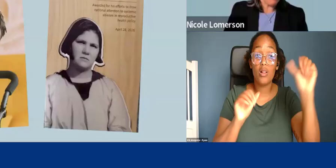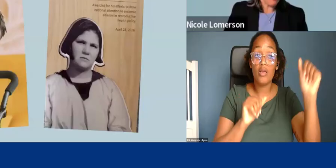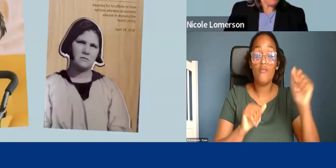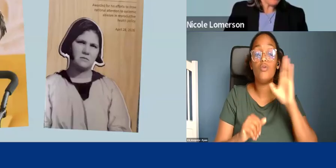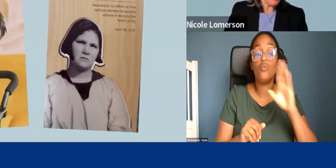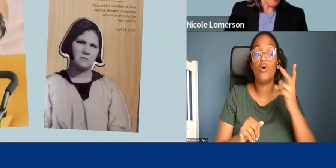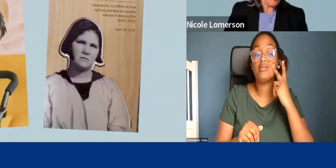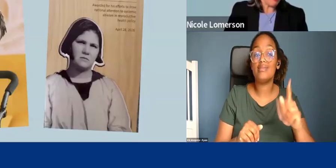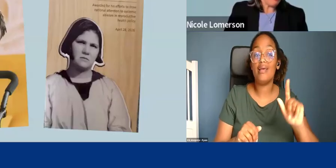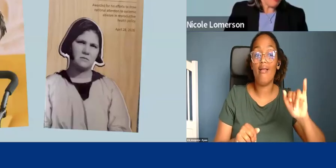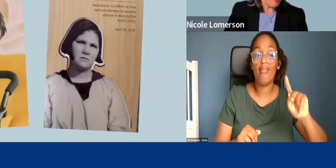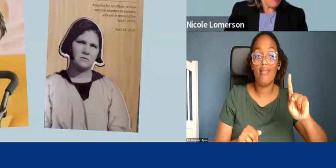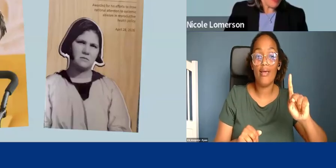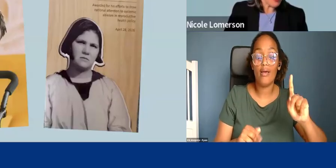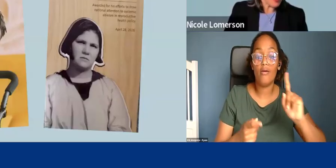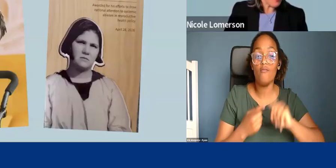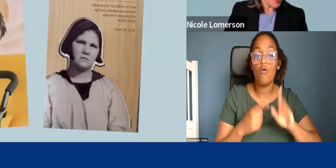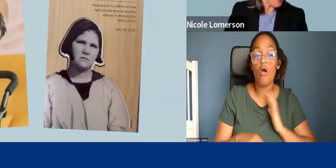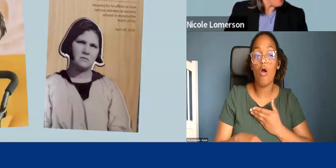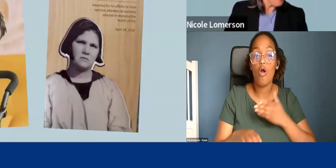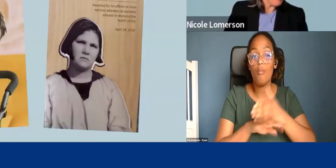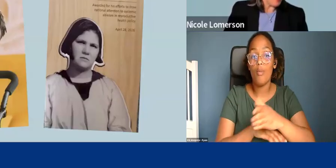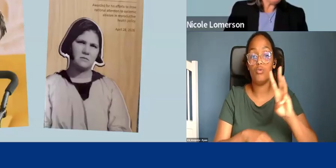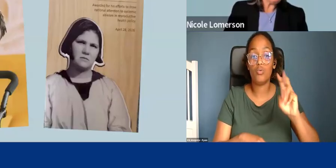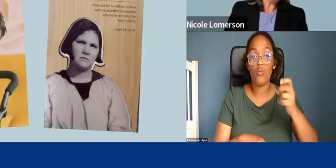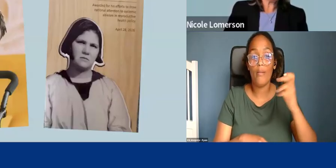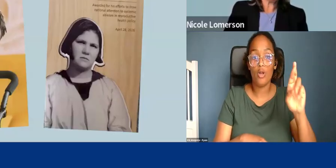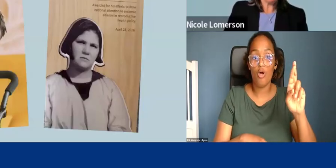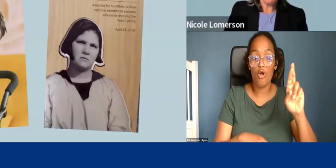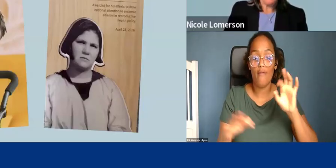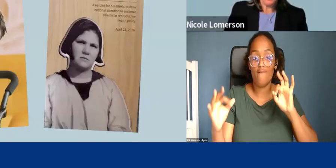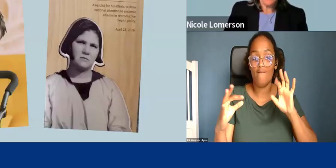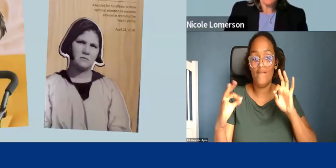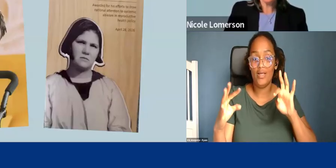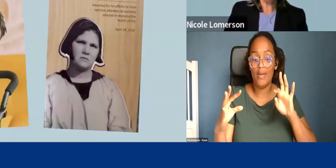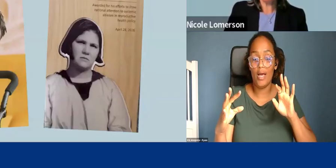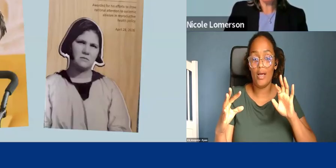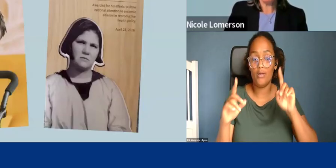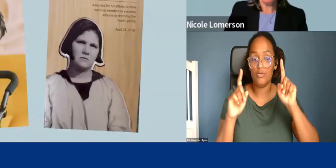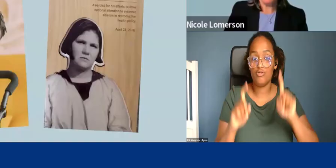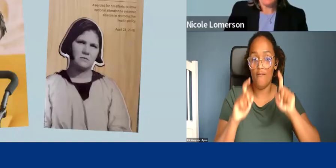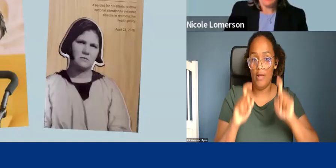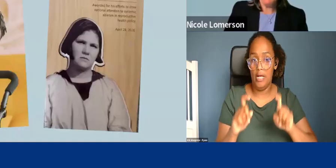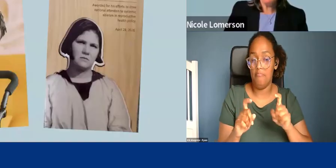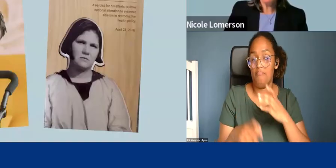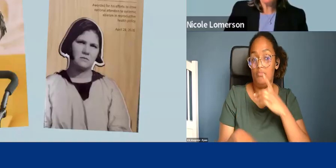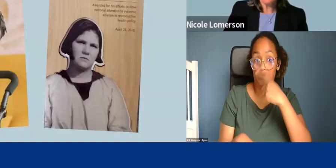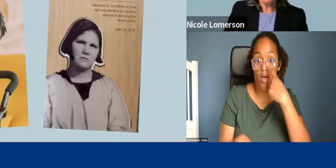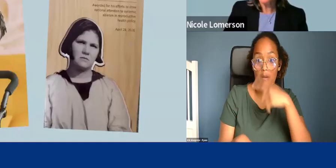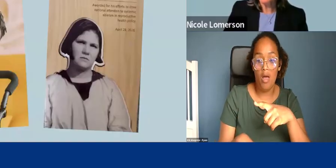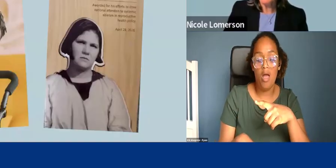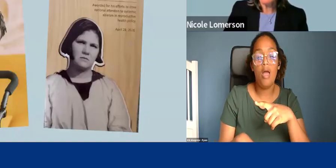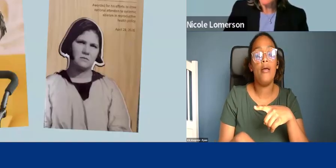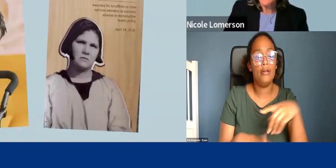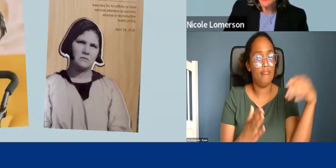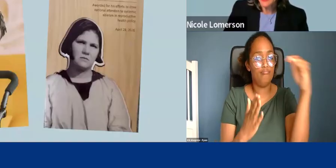our post-webinar feedback survey. and we'd really appreciate if you could fill it out and also follow us